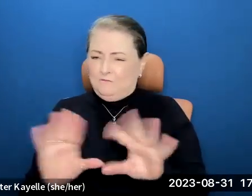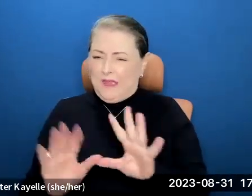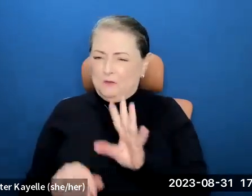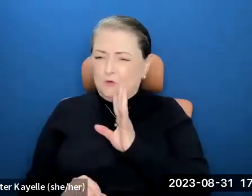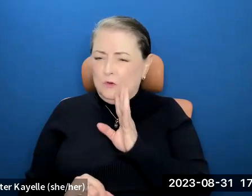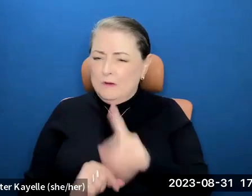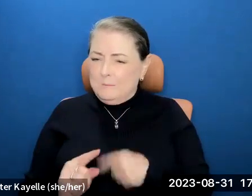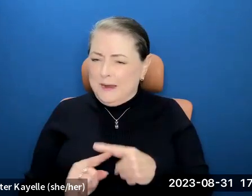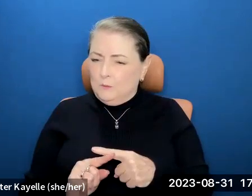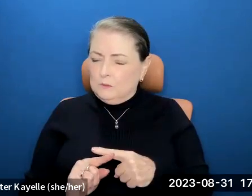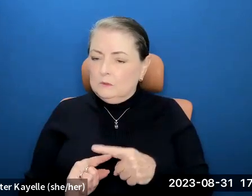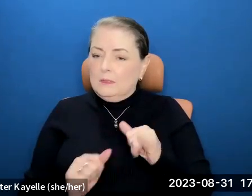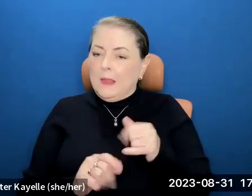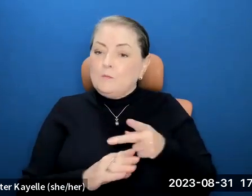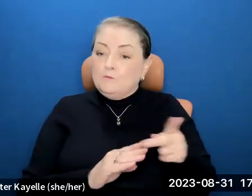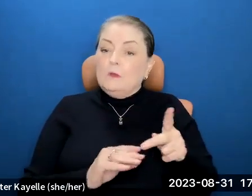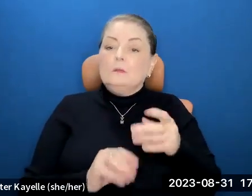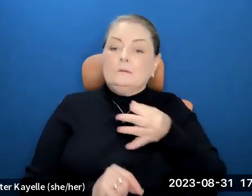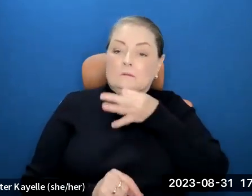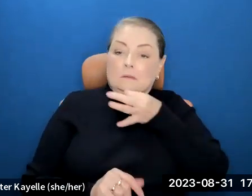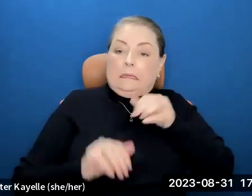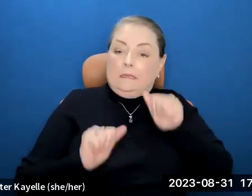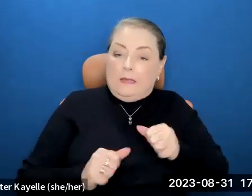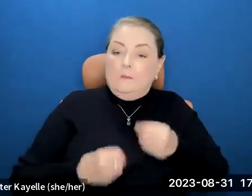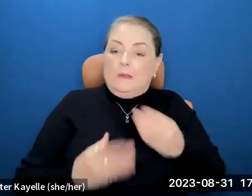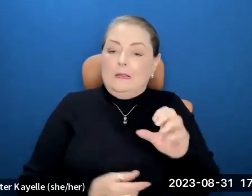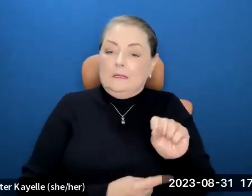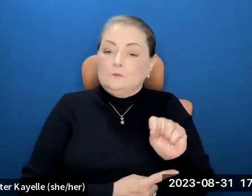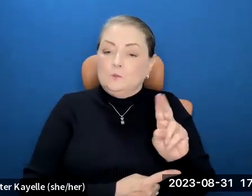um regarding which professions have the ability to provide sud services in their scope